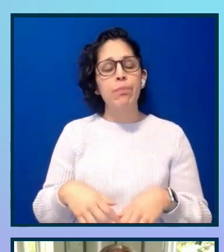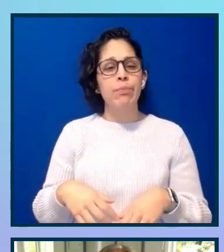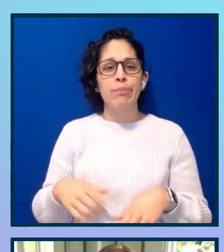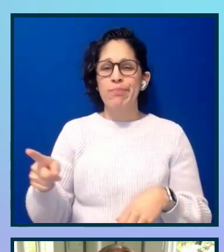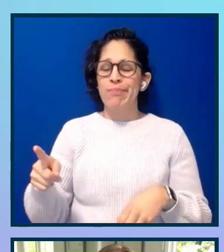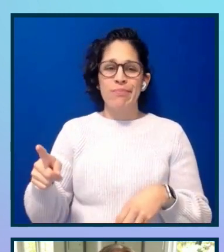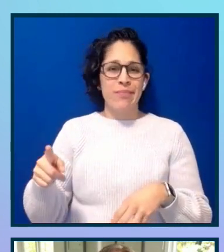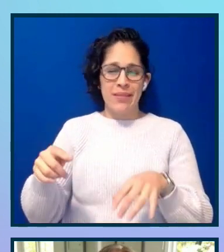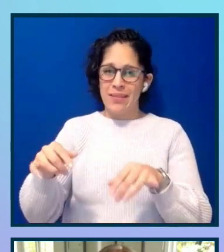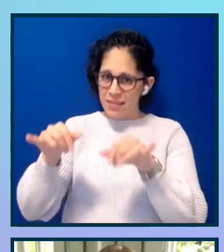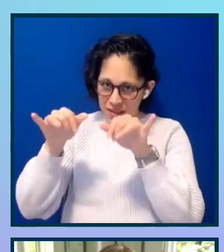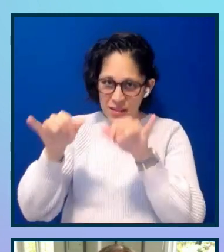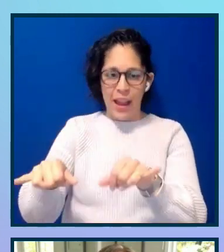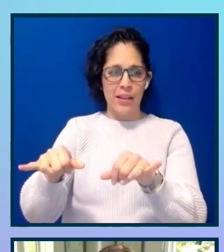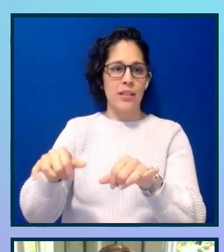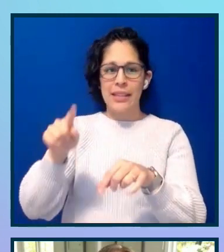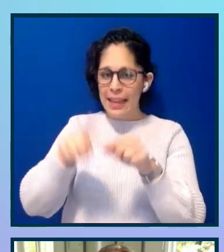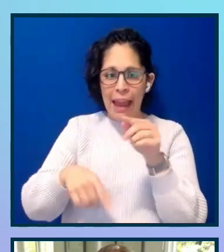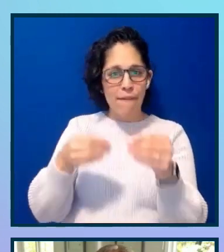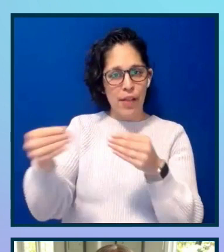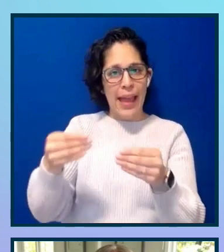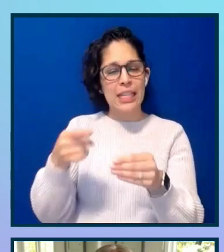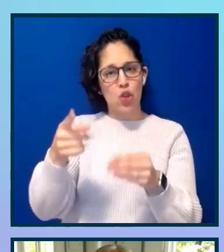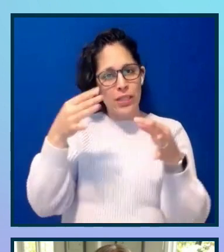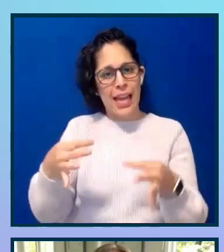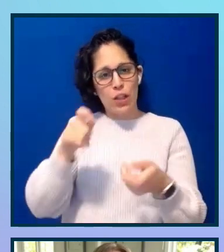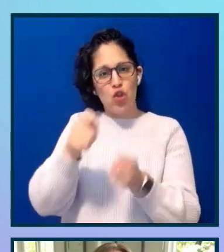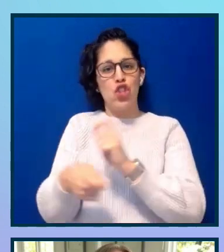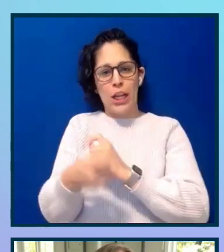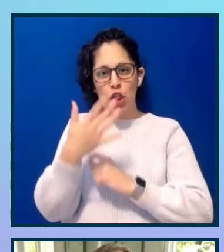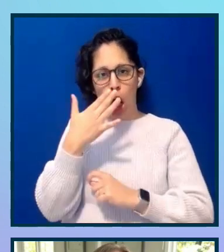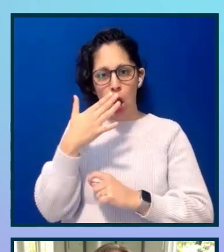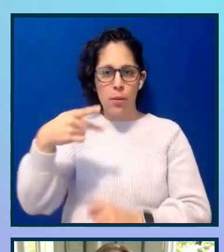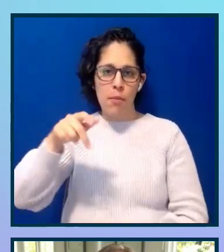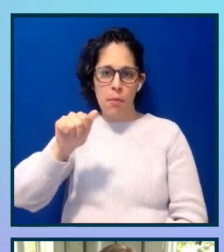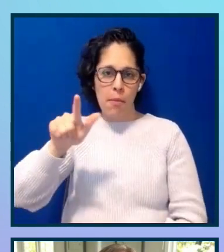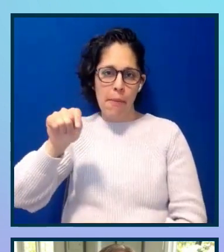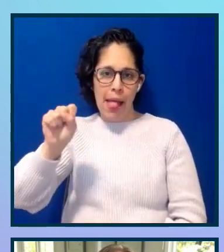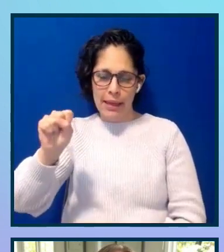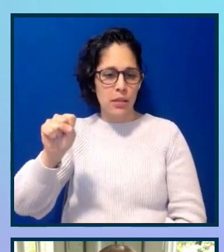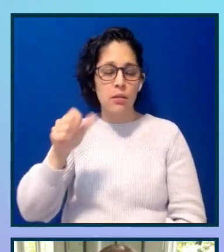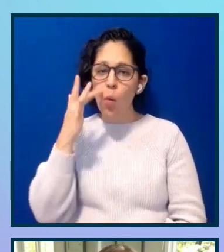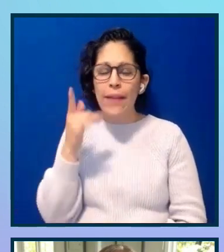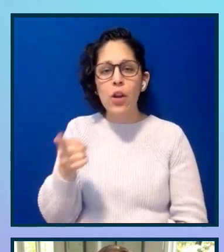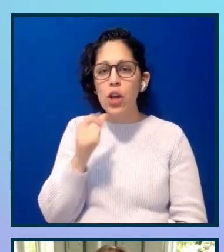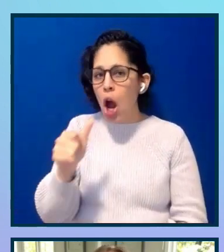and they do not flex as you change color palettes. That's because they are matted JPEGs